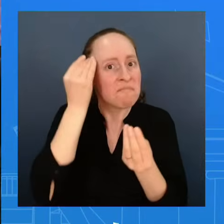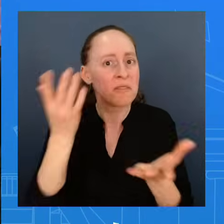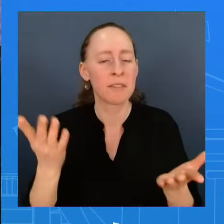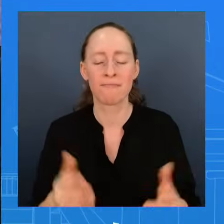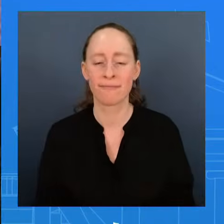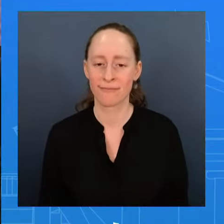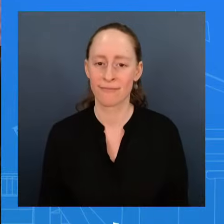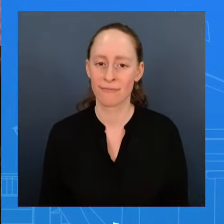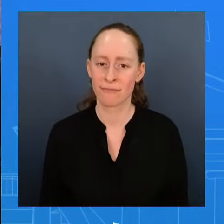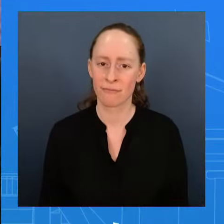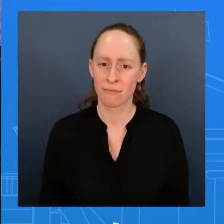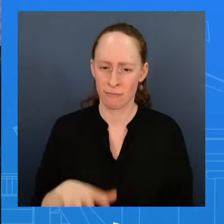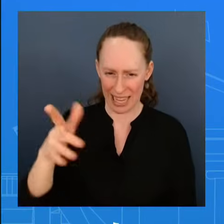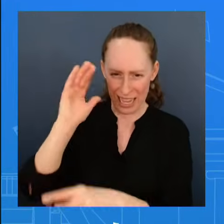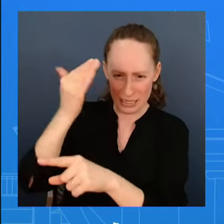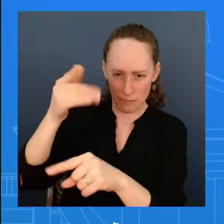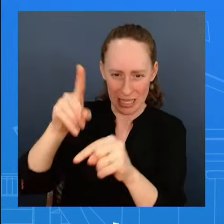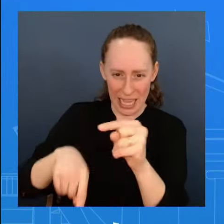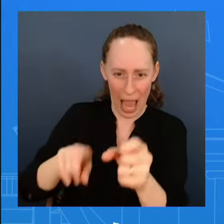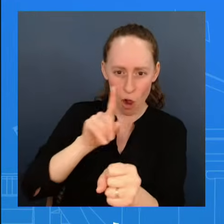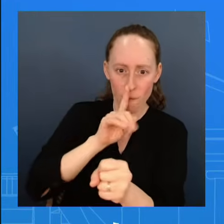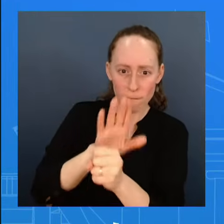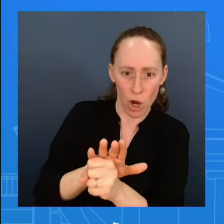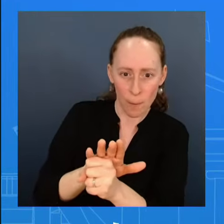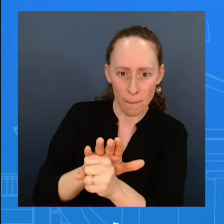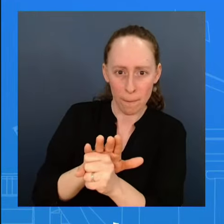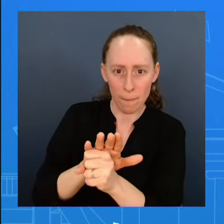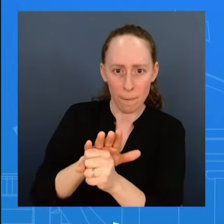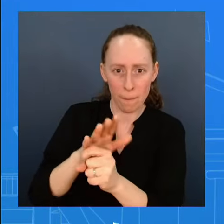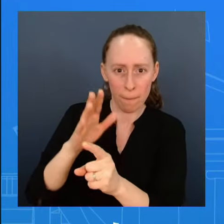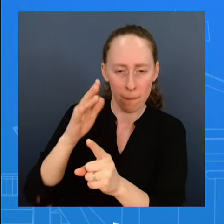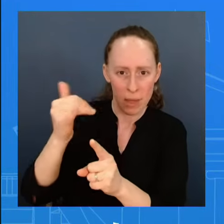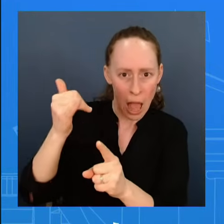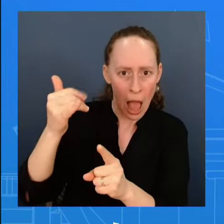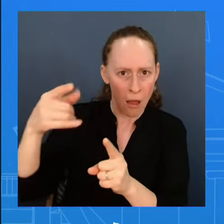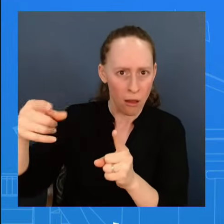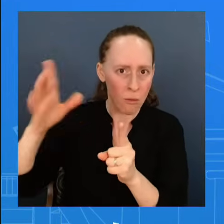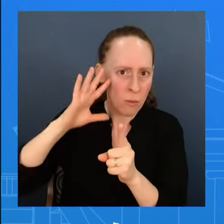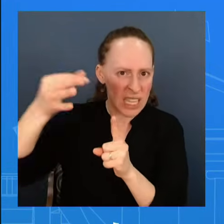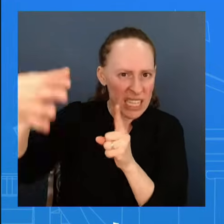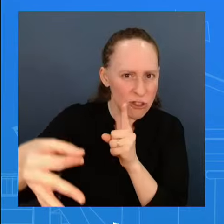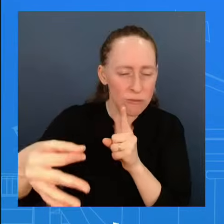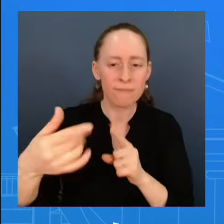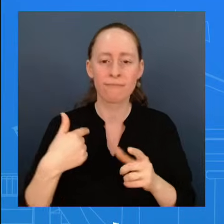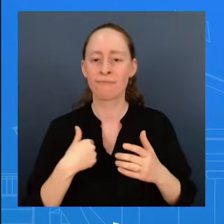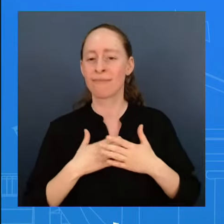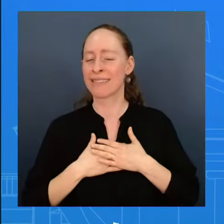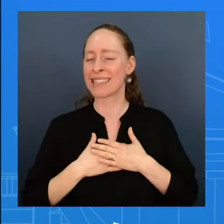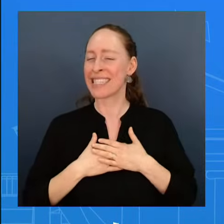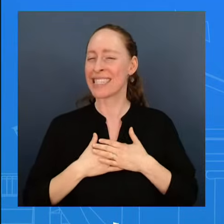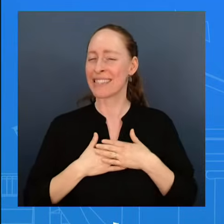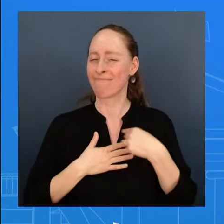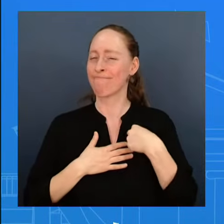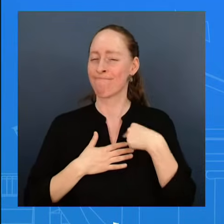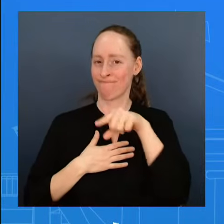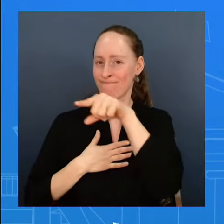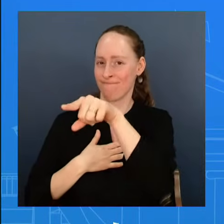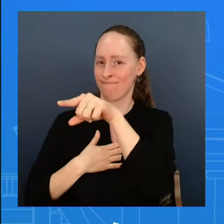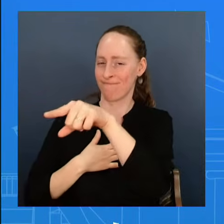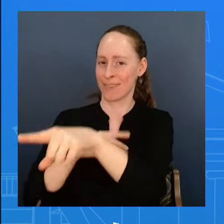The Press: -- for the next phase of this? Ms. Jean-Pierre: I -- I cannot. All I can tell you is I would refer to DOJ. And what the President directed HHS and Department of Justice to do